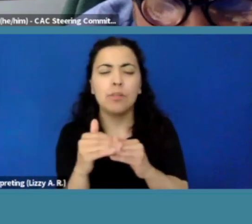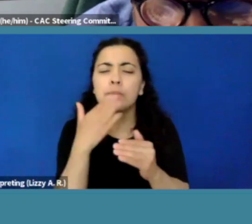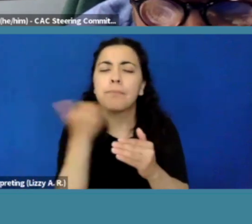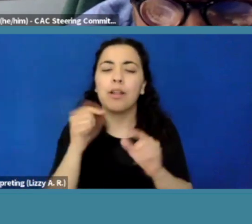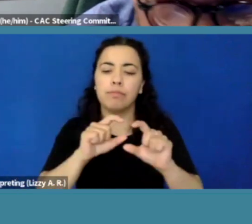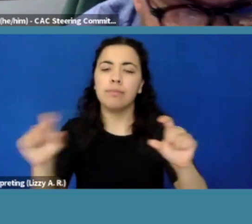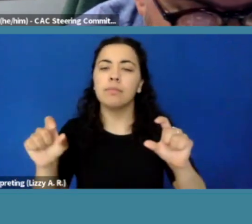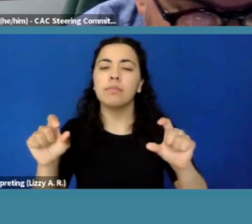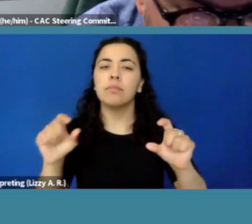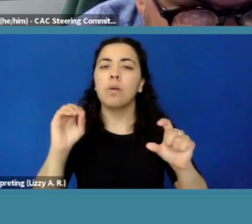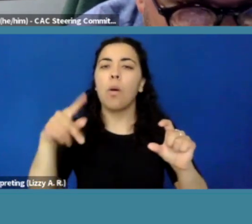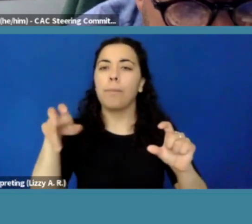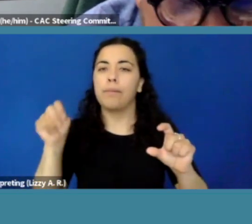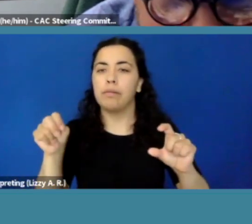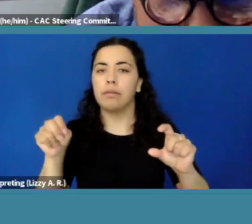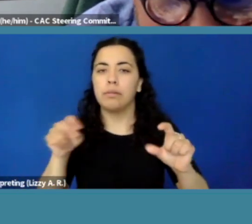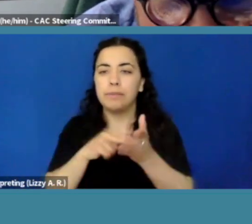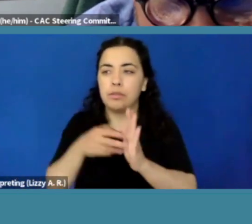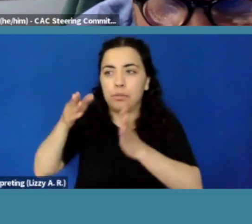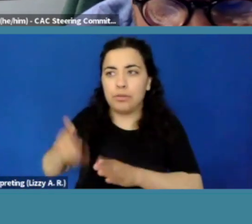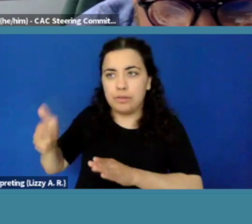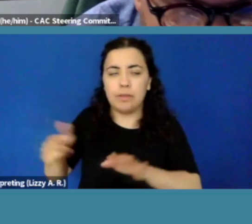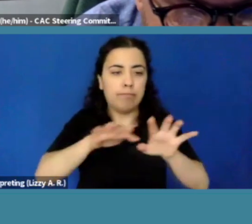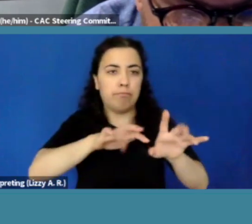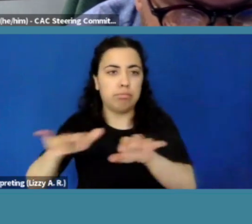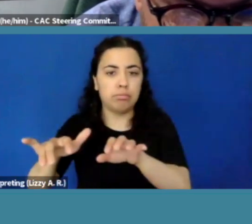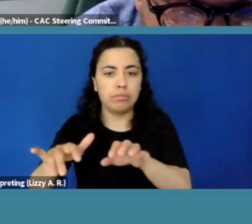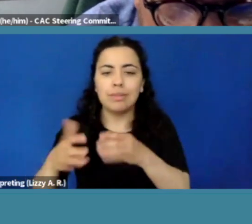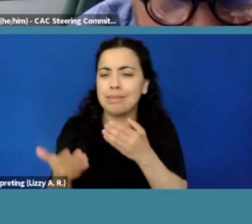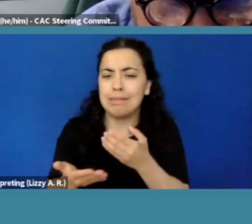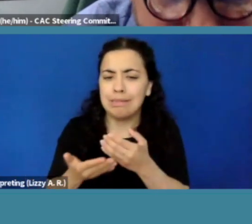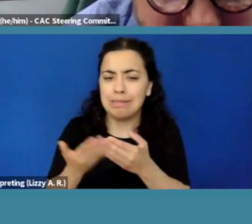And somebody might put in a request that is easily a very reasonable request